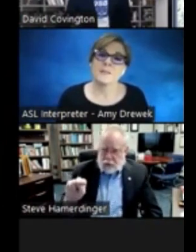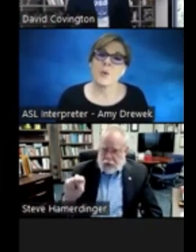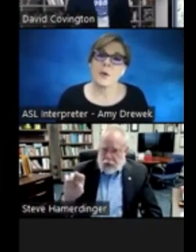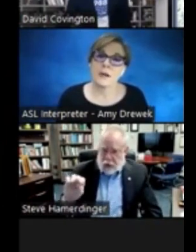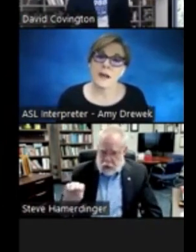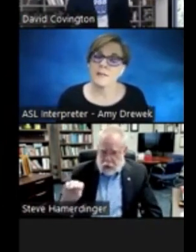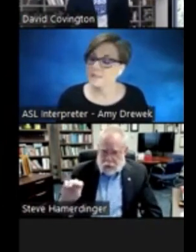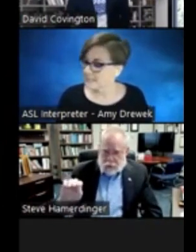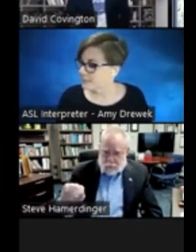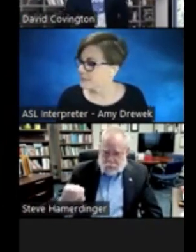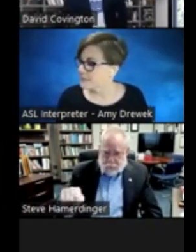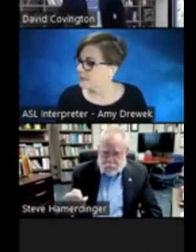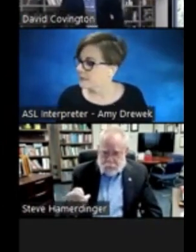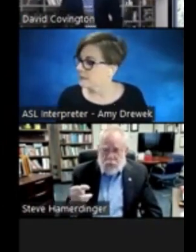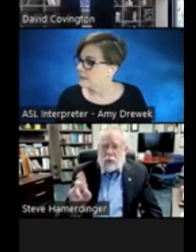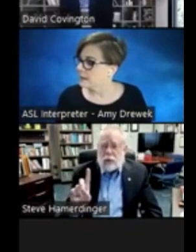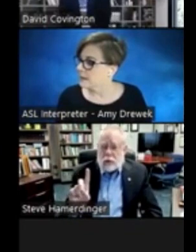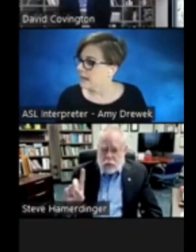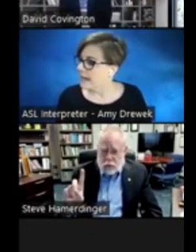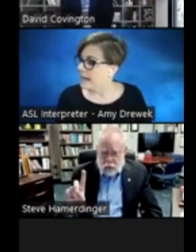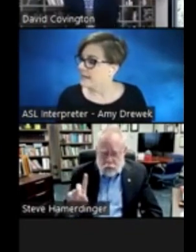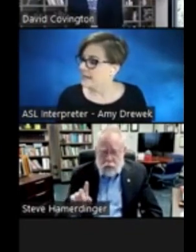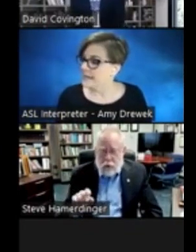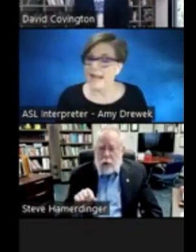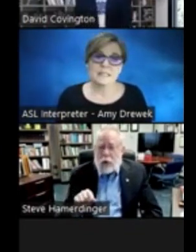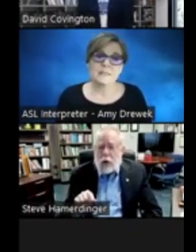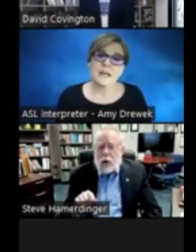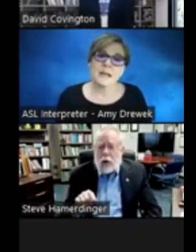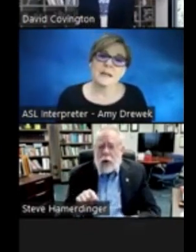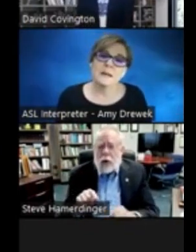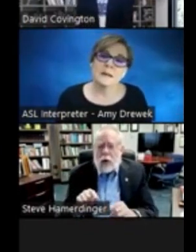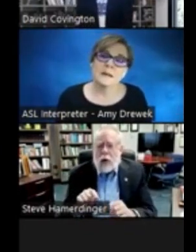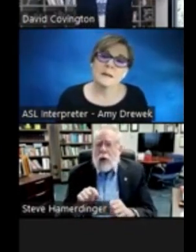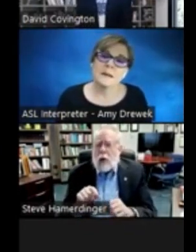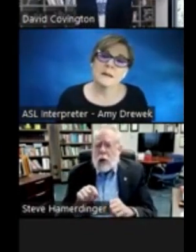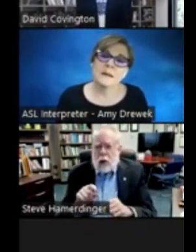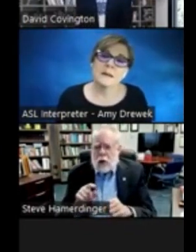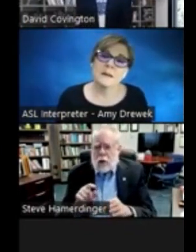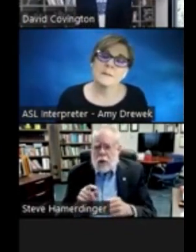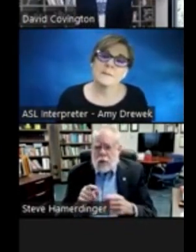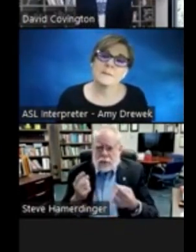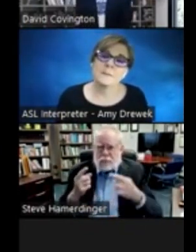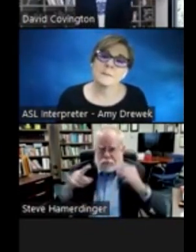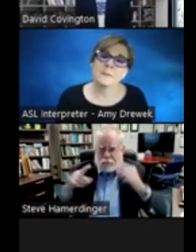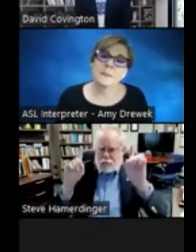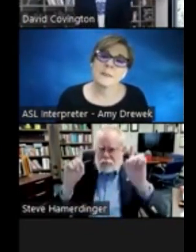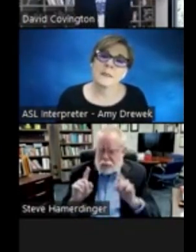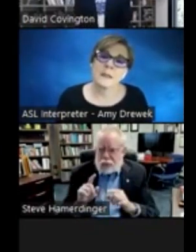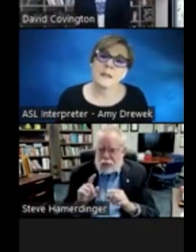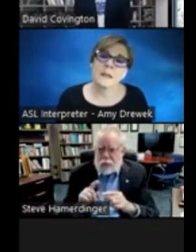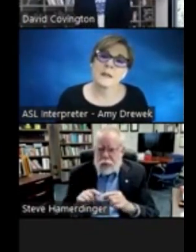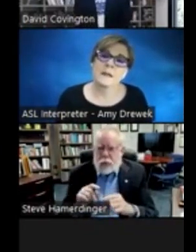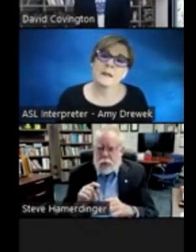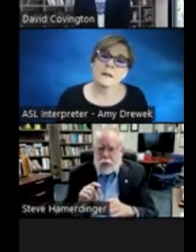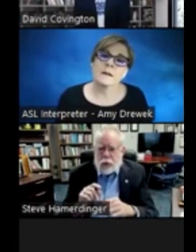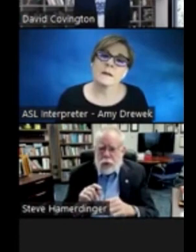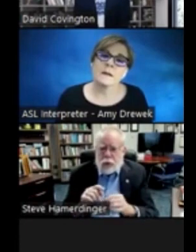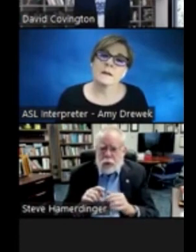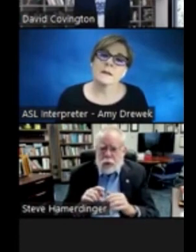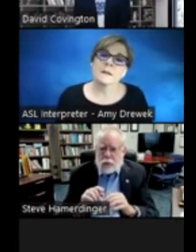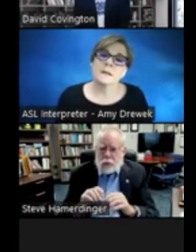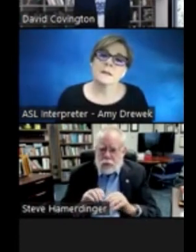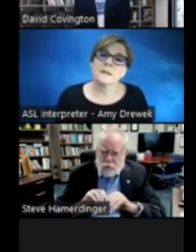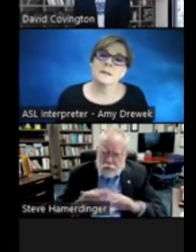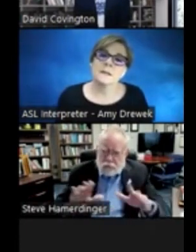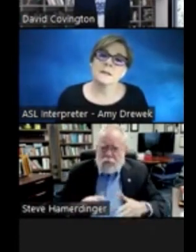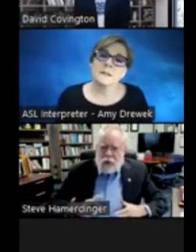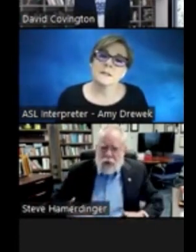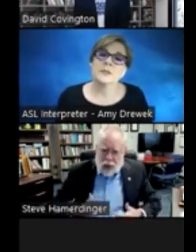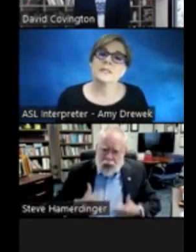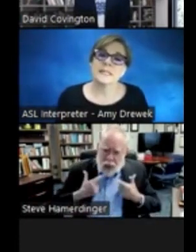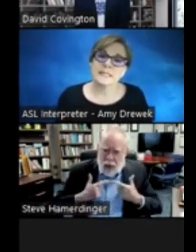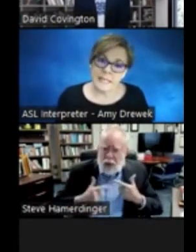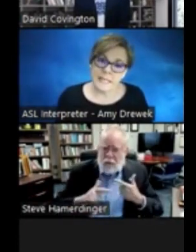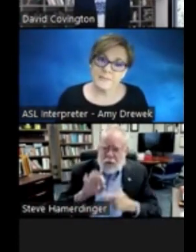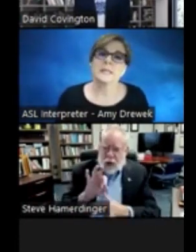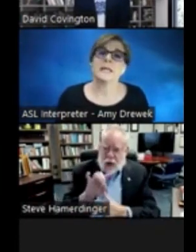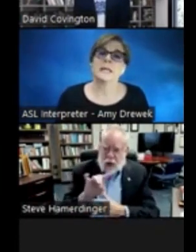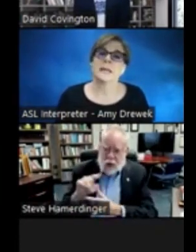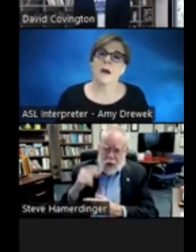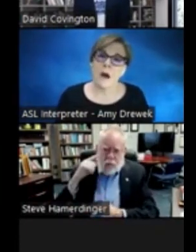SUPPORT OF SAMHSA AND NASH-- (INDISCERNIBLE) TO SUCCESSFULLY